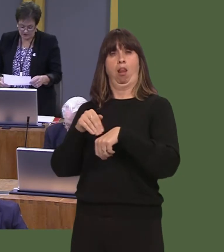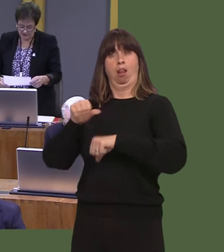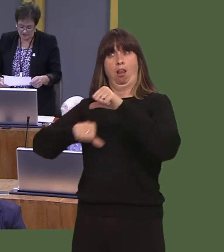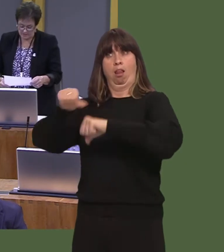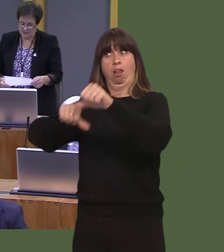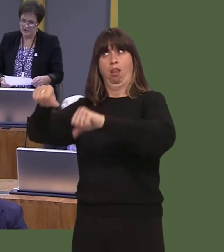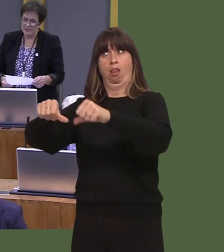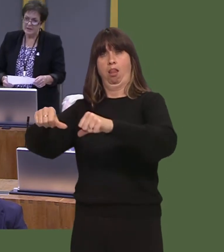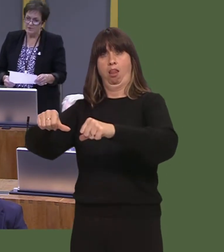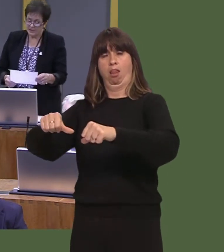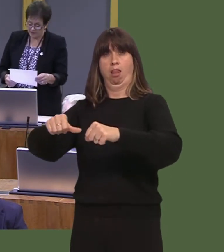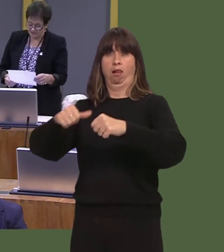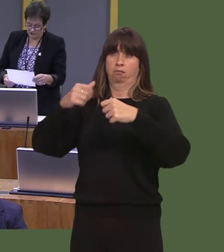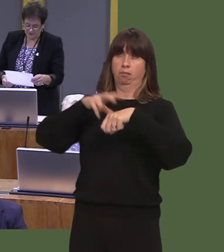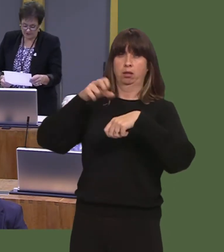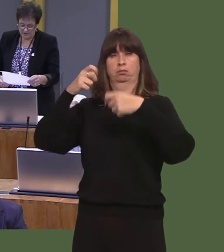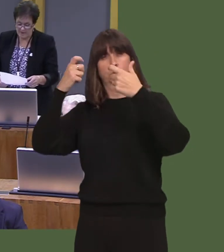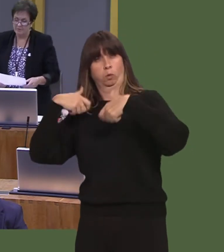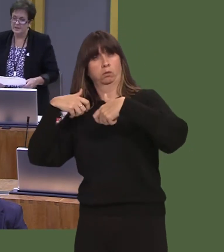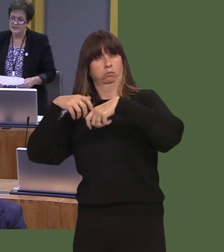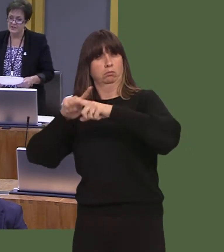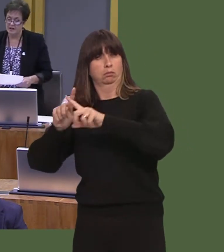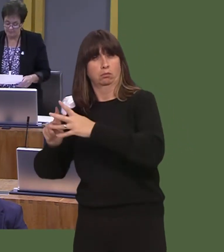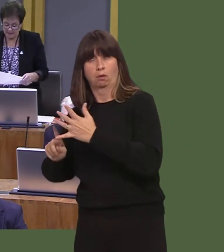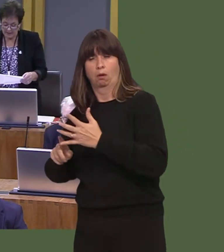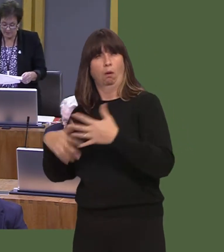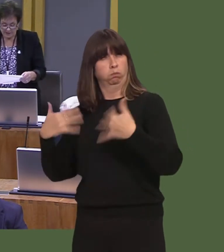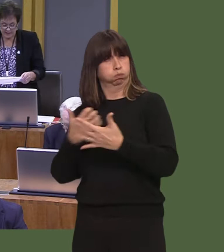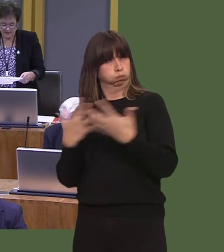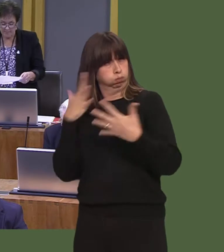justice system, and I took particular interest in the amount of police time being taken up